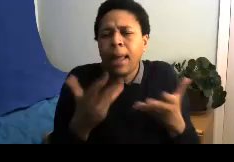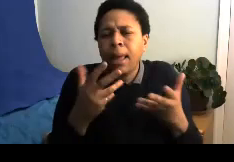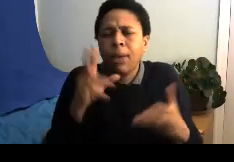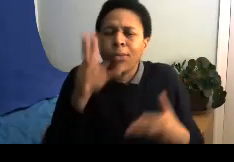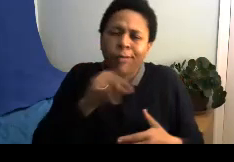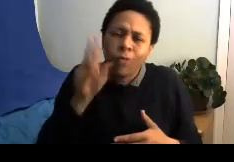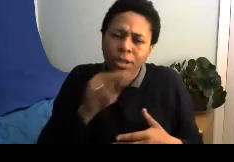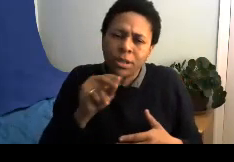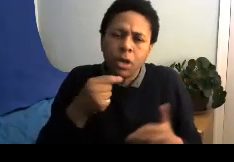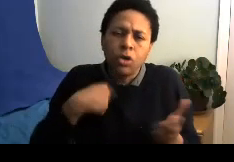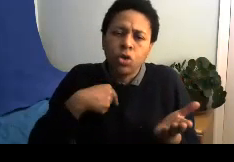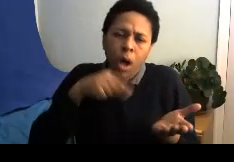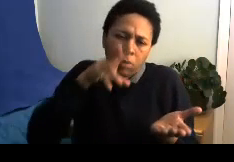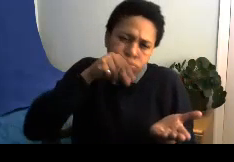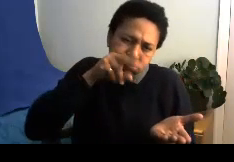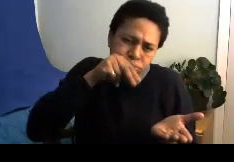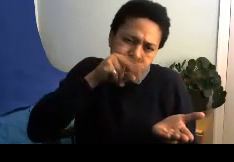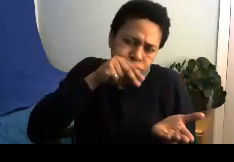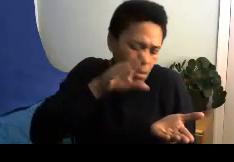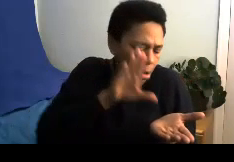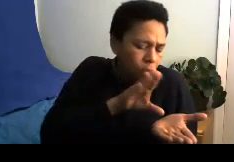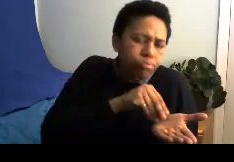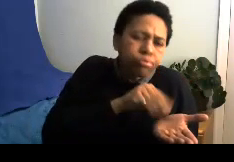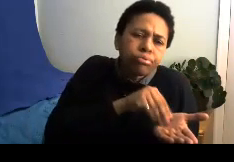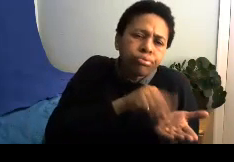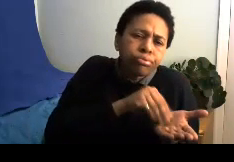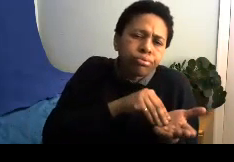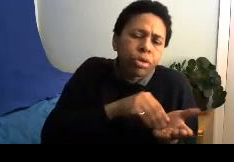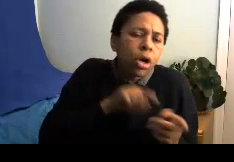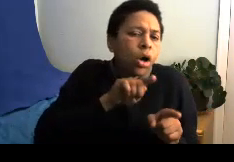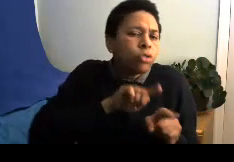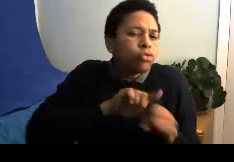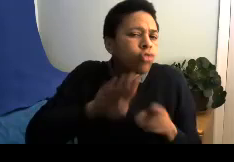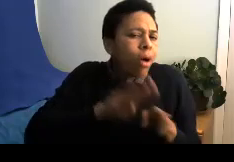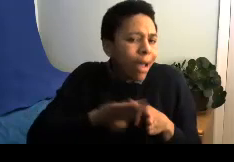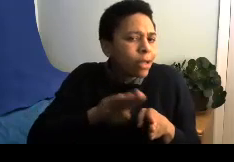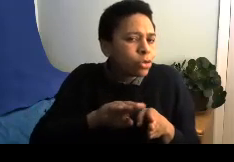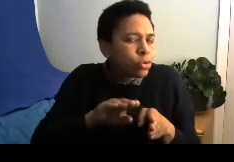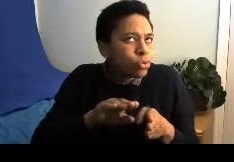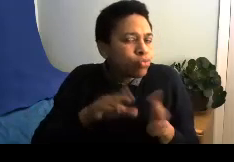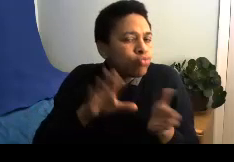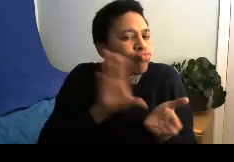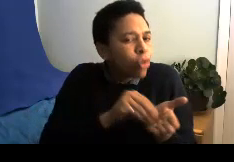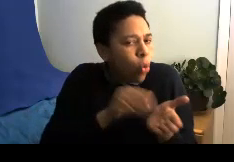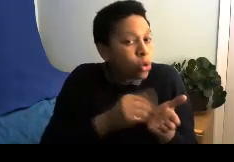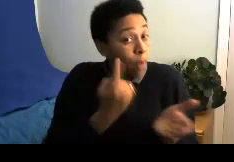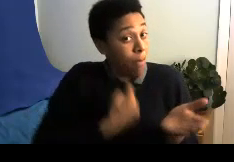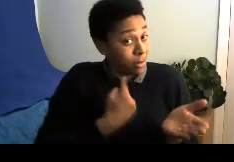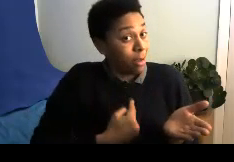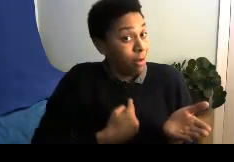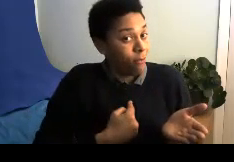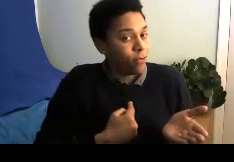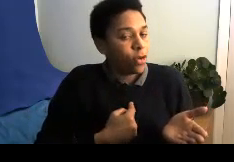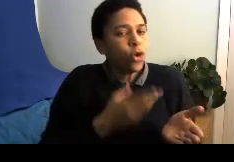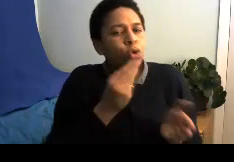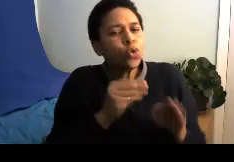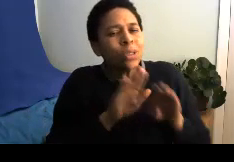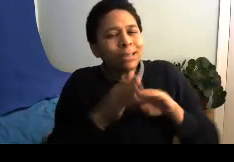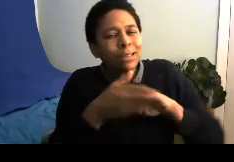speaking in his first person voice, in Jamaican Patois recorded myself, and the transcript of that became the